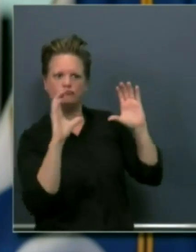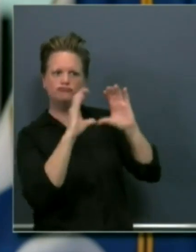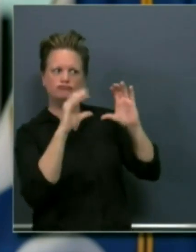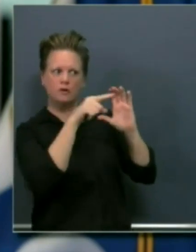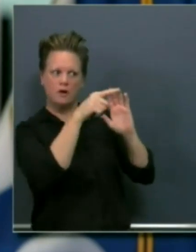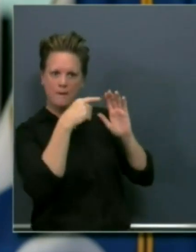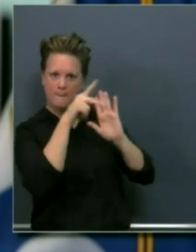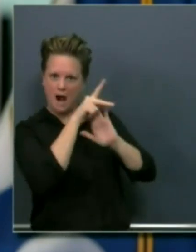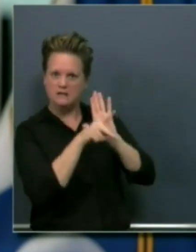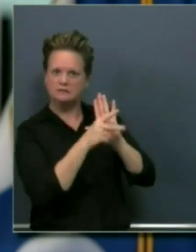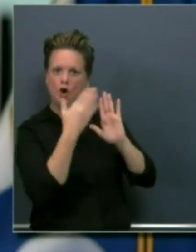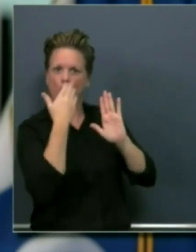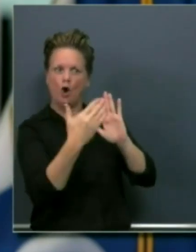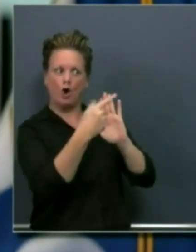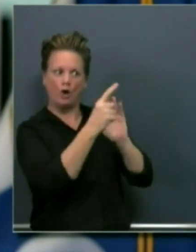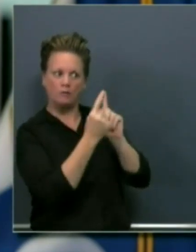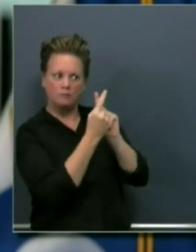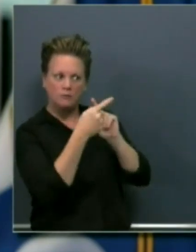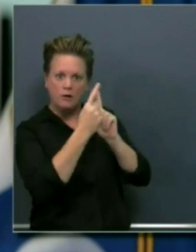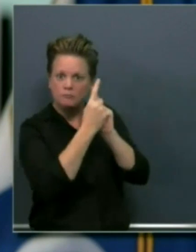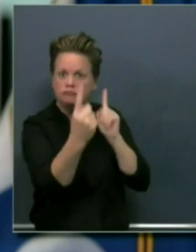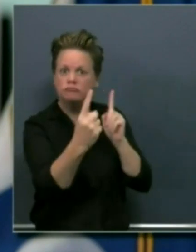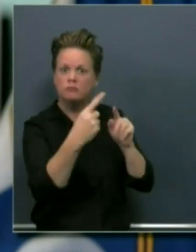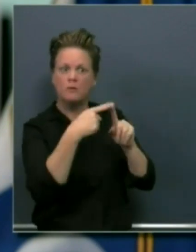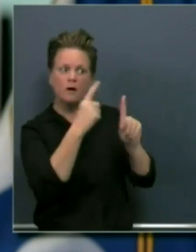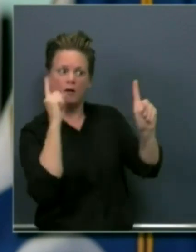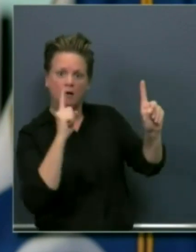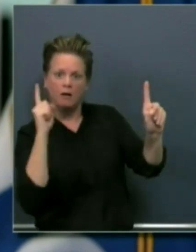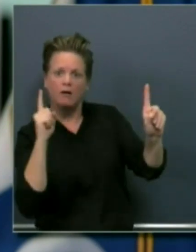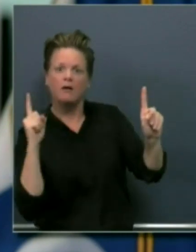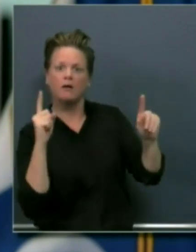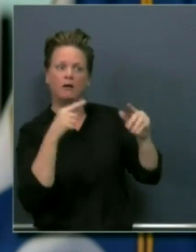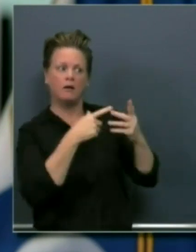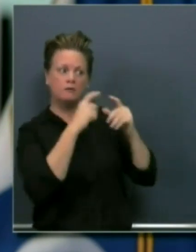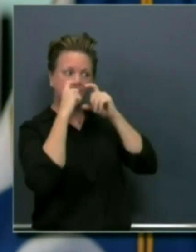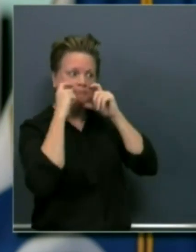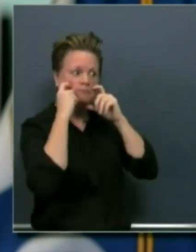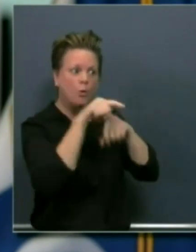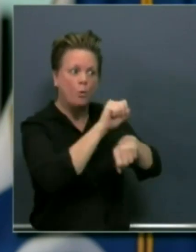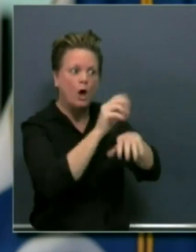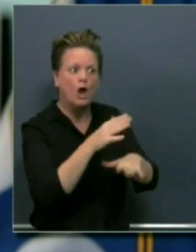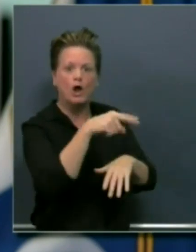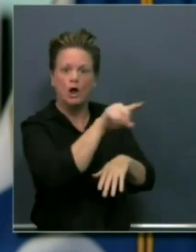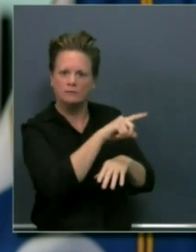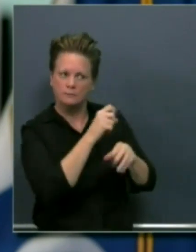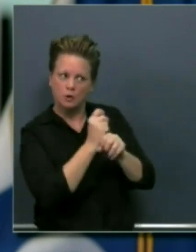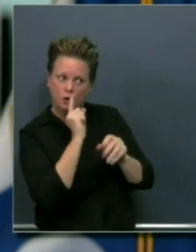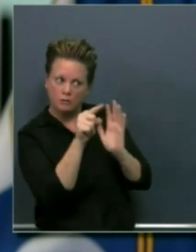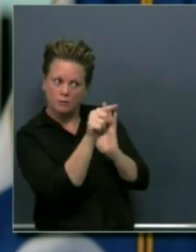THIS. THAT WE WILL START SEEN. THROUGHOUT THE STATE OF